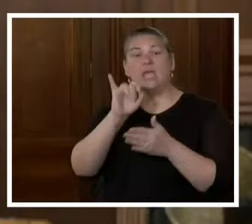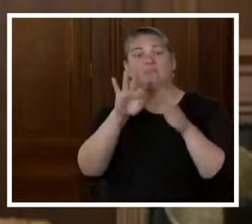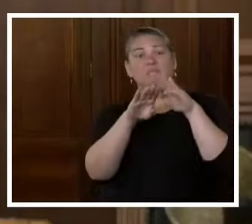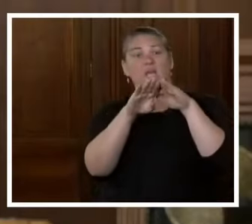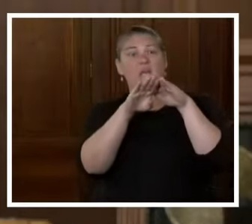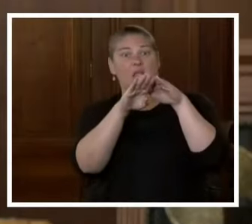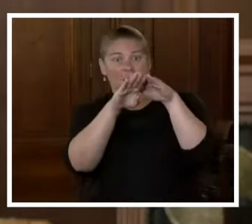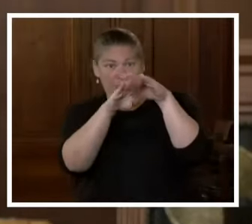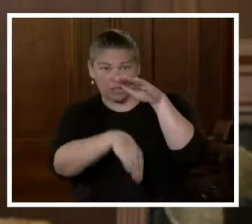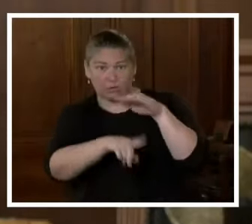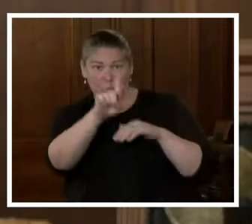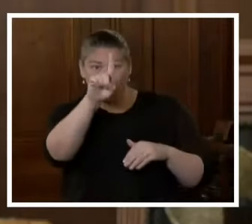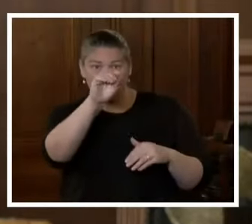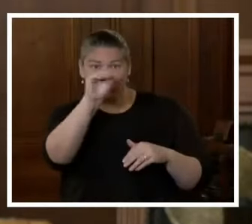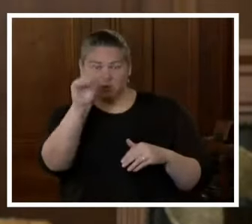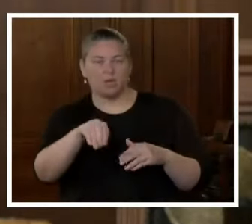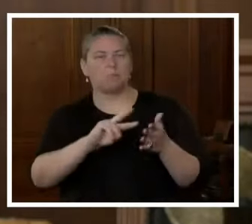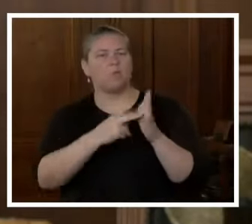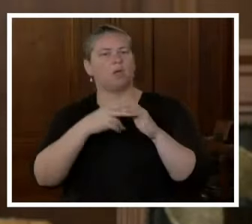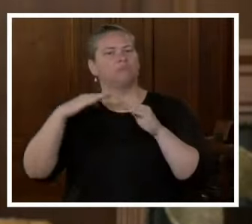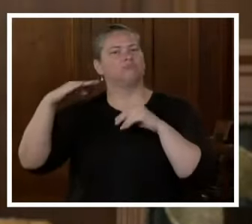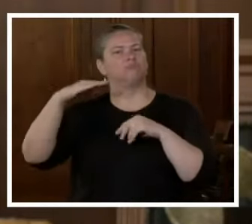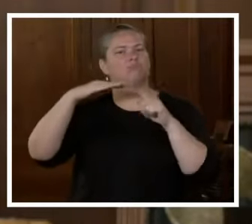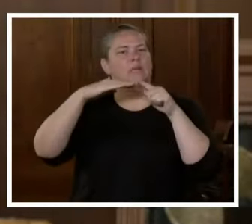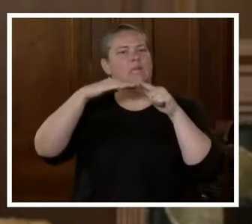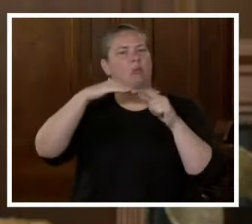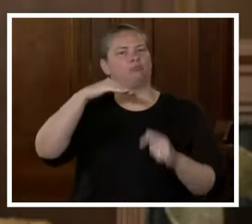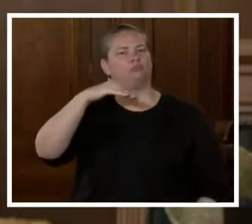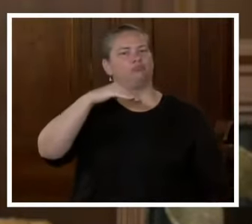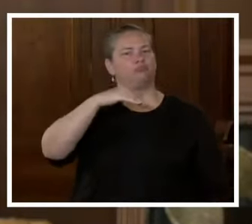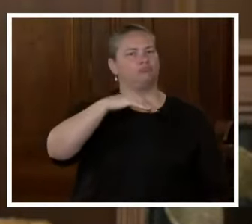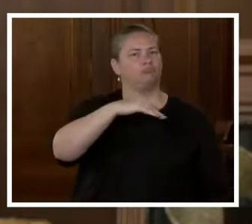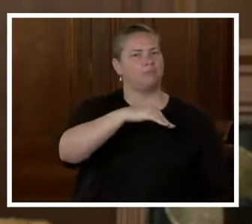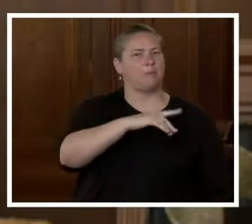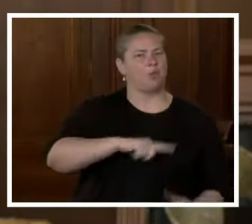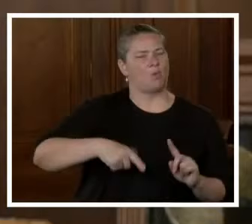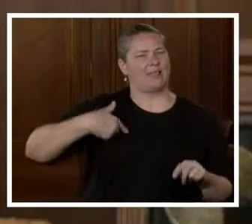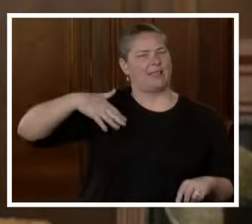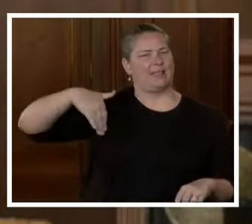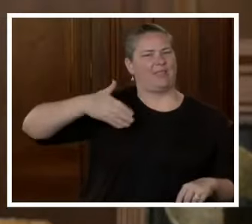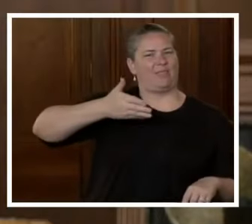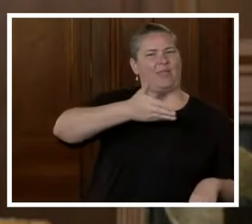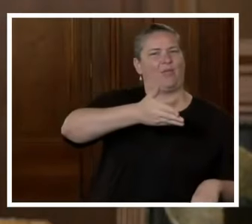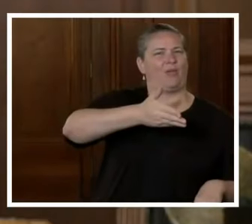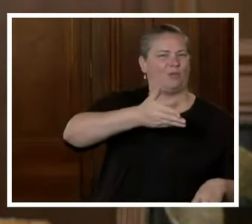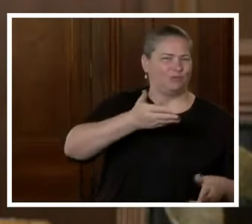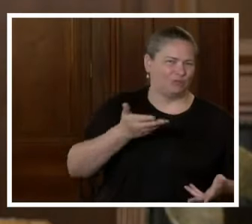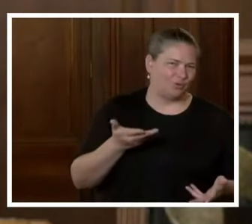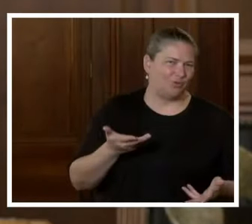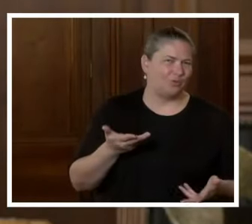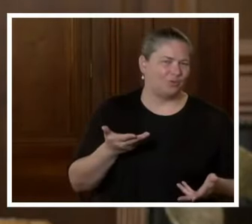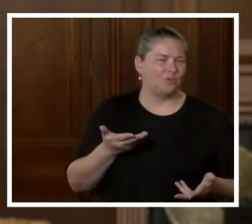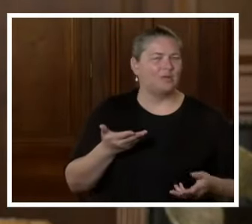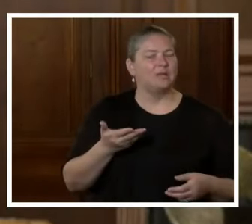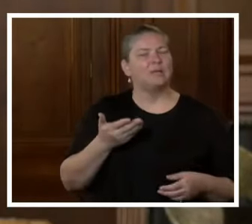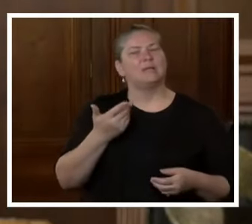ANNOUNCE THAT THE TESTING SITES FOR KROGER AND THEN WE'LL TURN